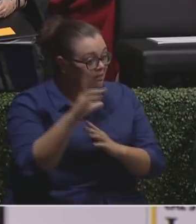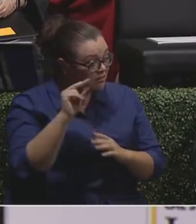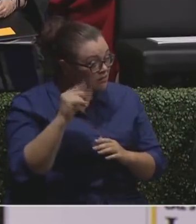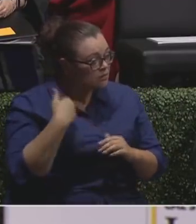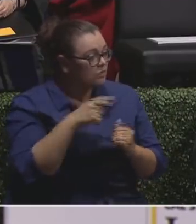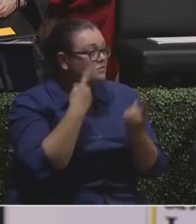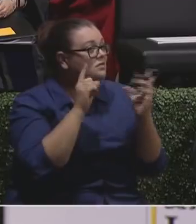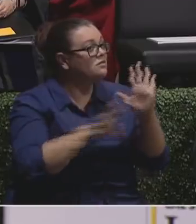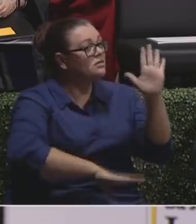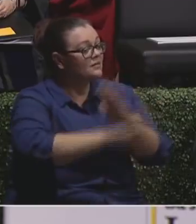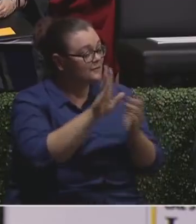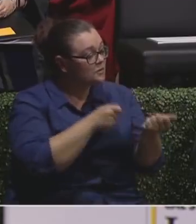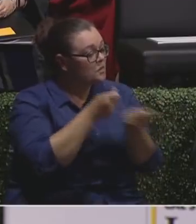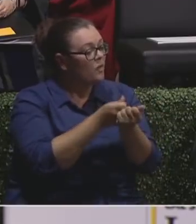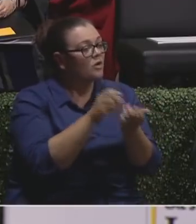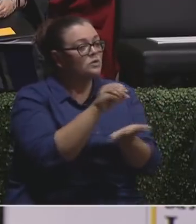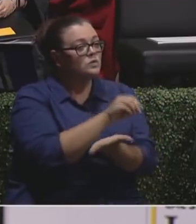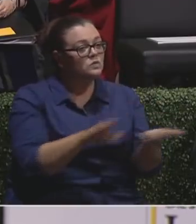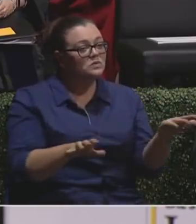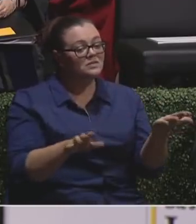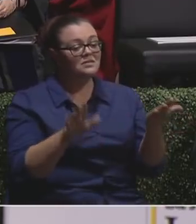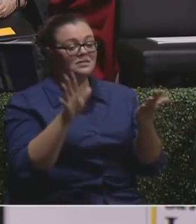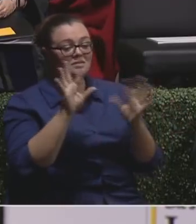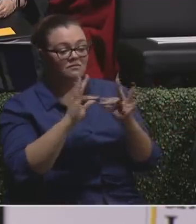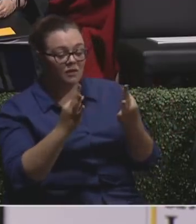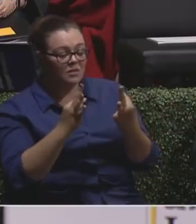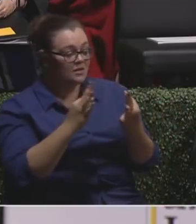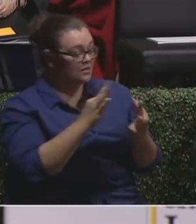DESPITE EARLY CRITICISM THAT OUR MODEL WOULD NOT WORK, WE HAVE EXPERIENCED GREAT SUCCESS IN SUPPORTING OUR STUDENTS